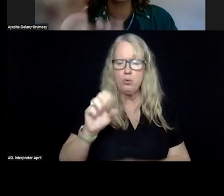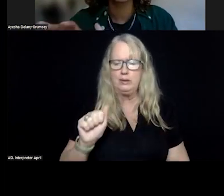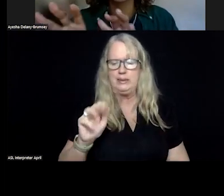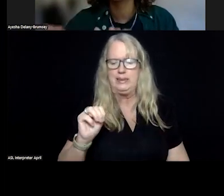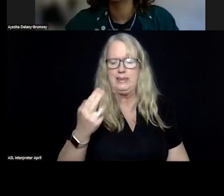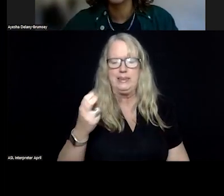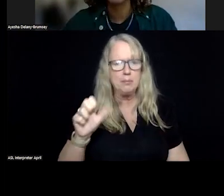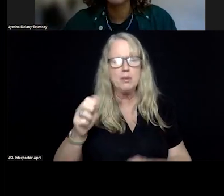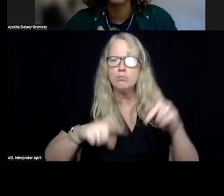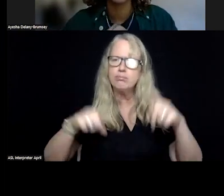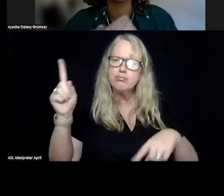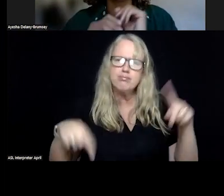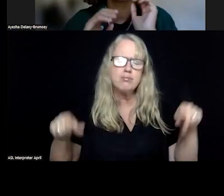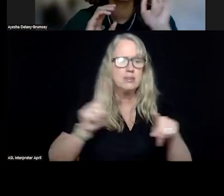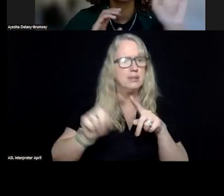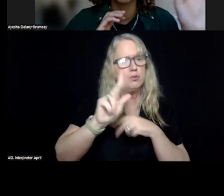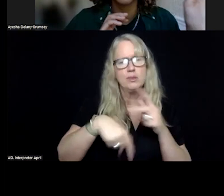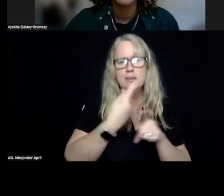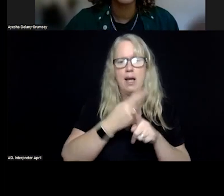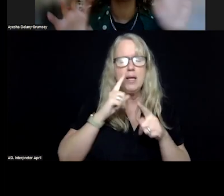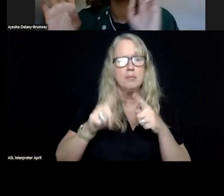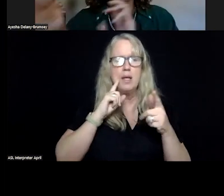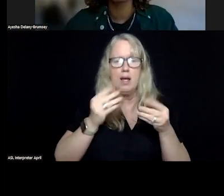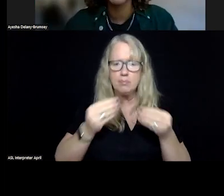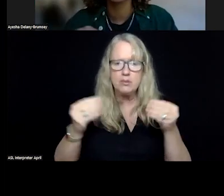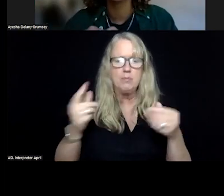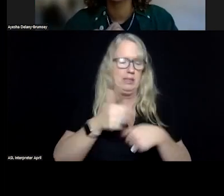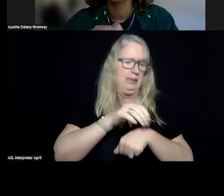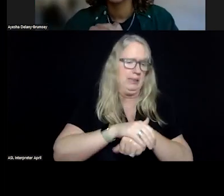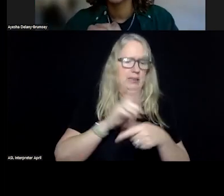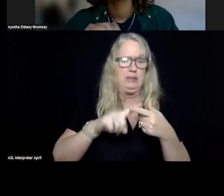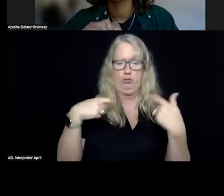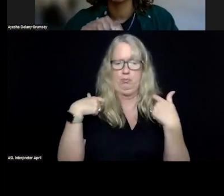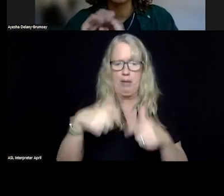TONS OF DIFFERENT TYPES OF MATERIALS IN ENGLISH, SPANISH SO GO